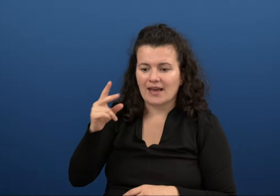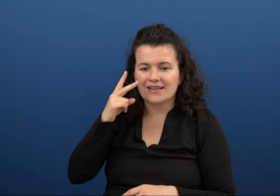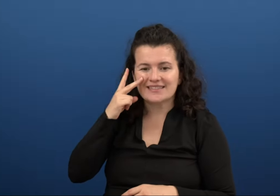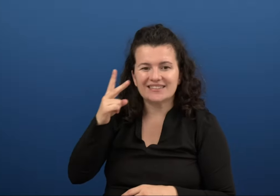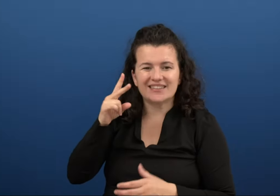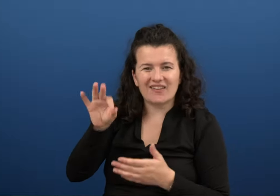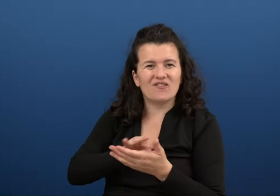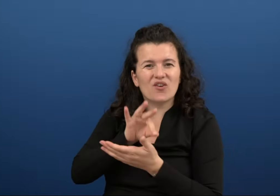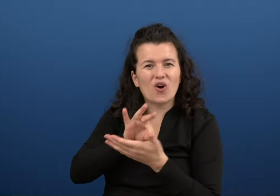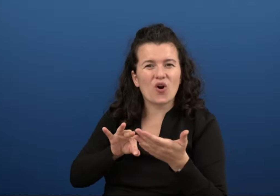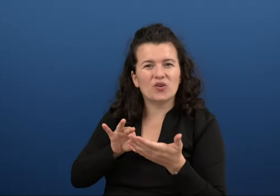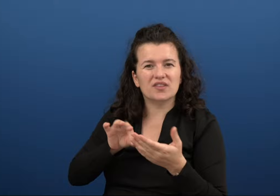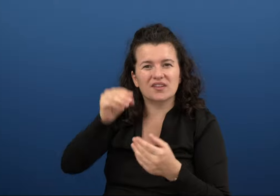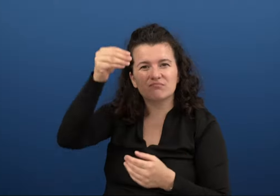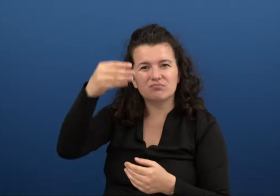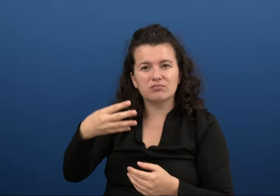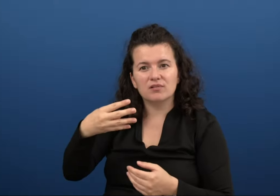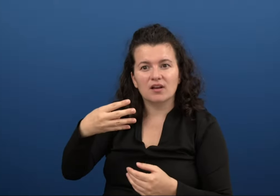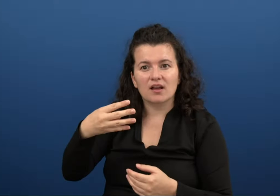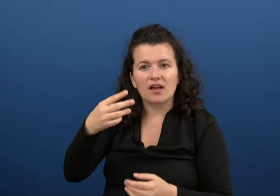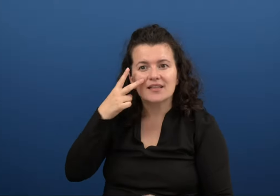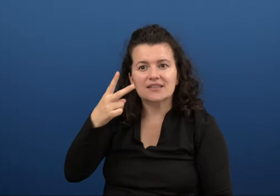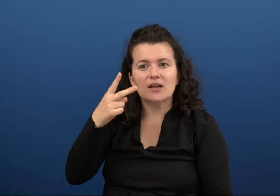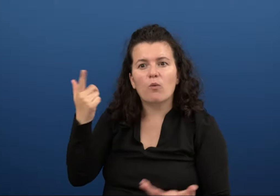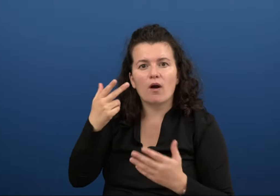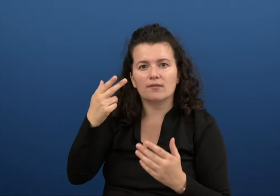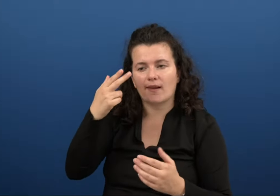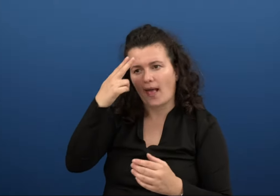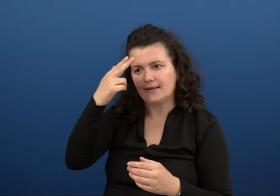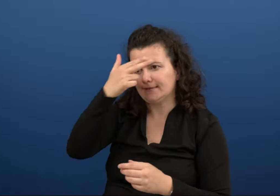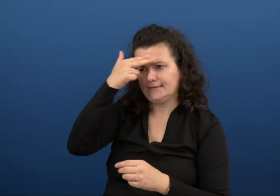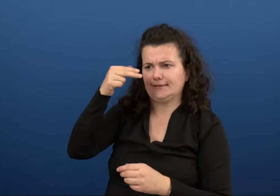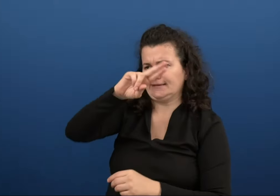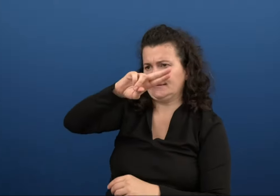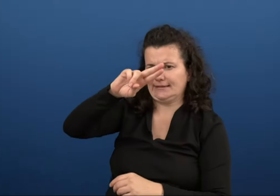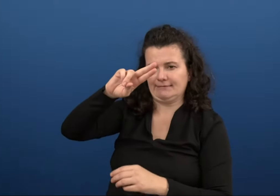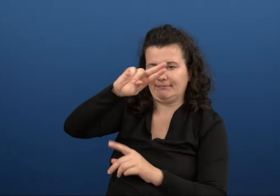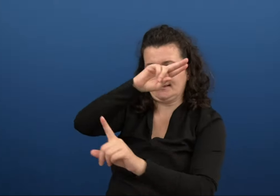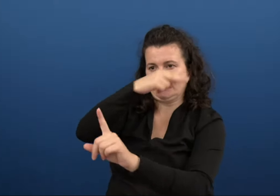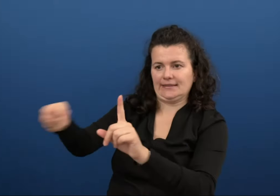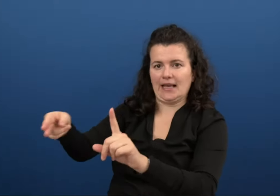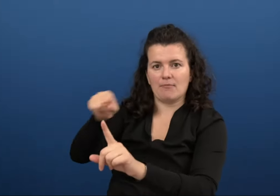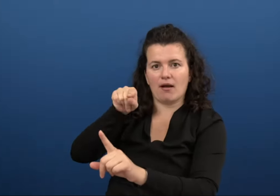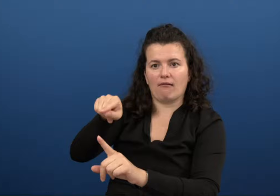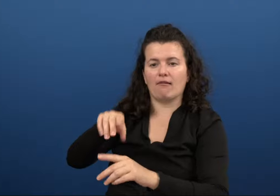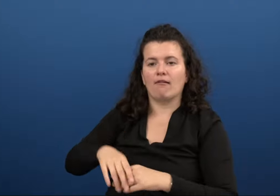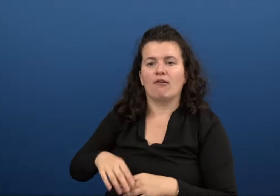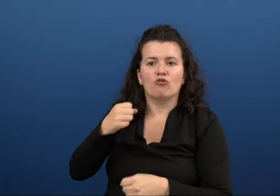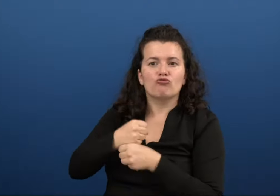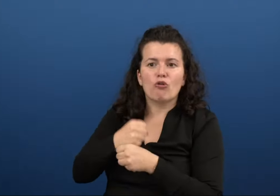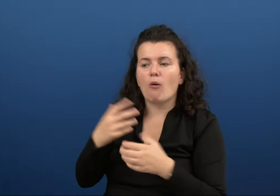before session stigmatization came talk in the challenges in terms of the challenges